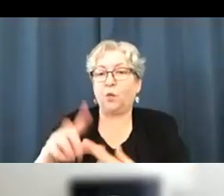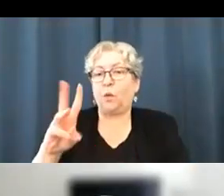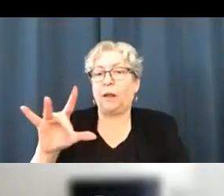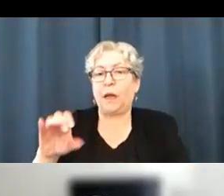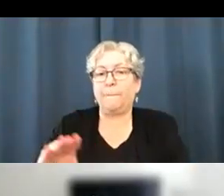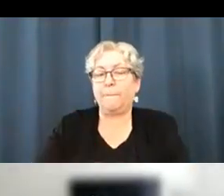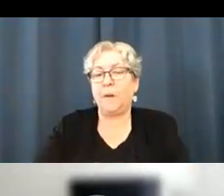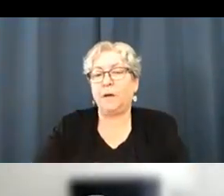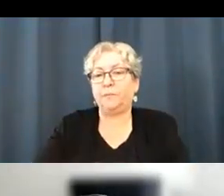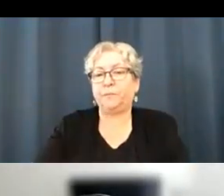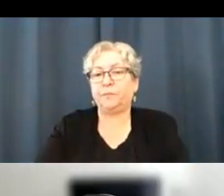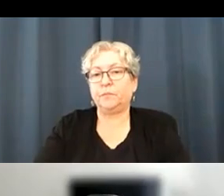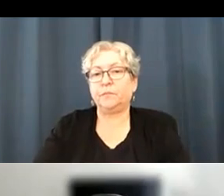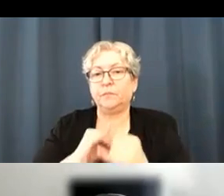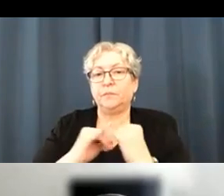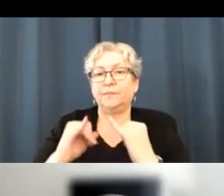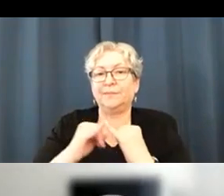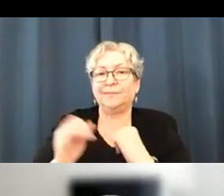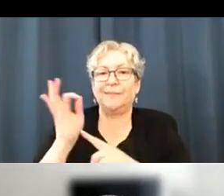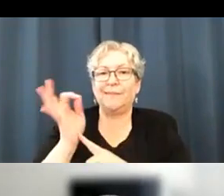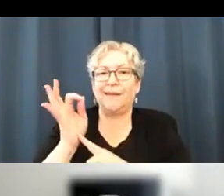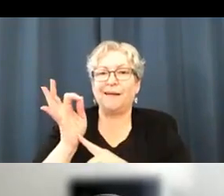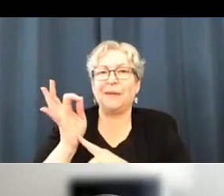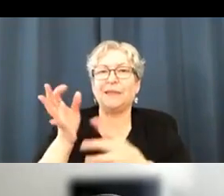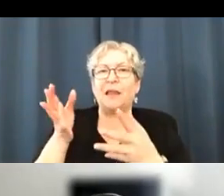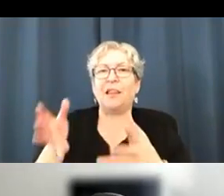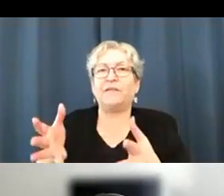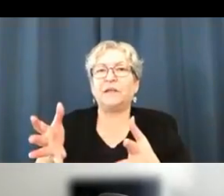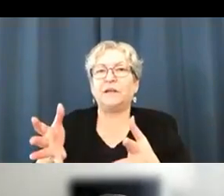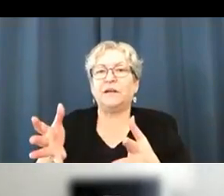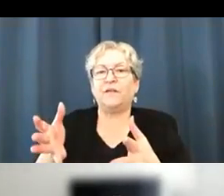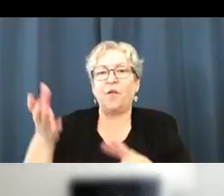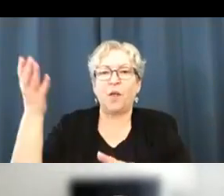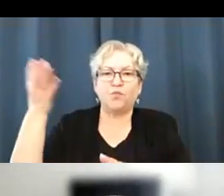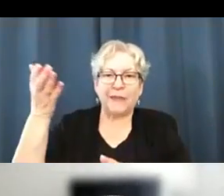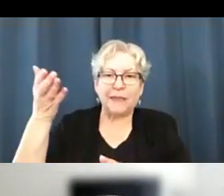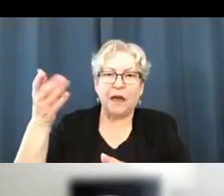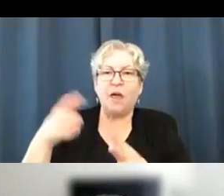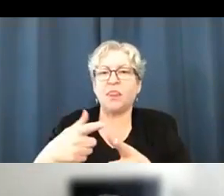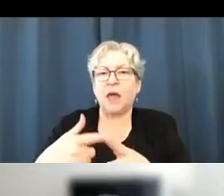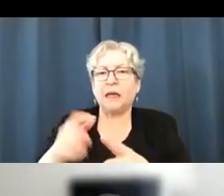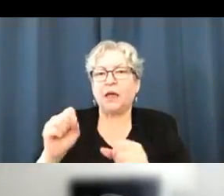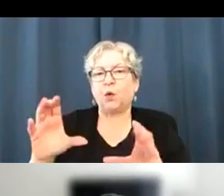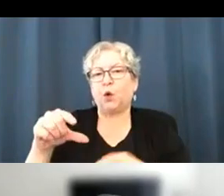So, with the last nine minutes, we've got nine more minutes of presentation and then I think we can do Q and A.